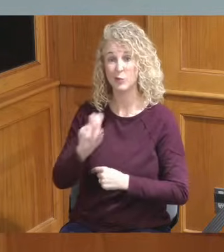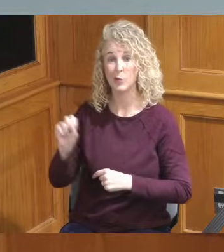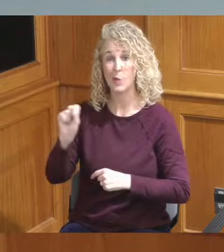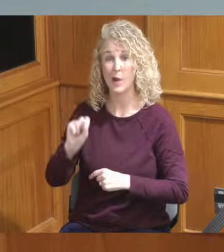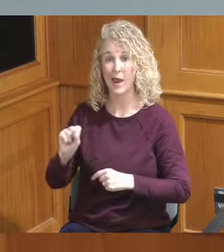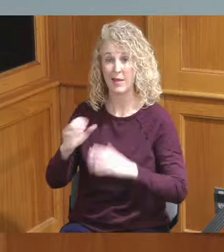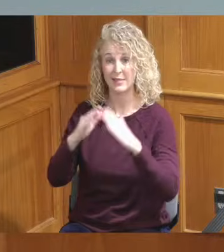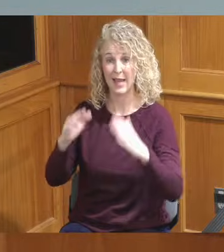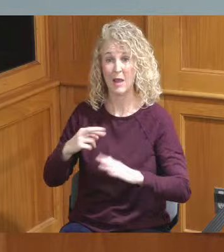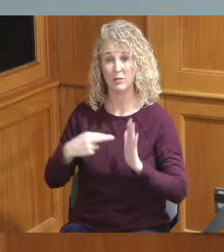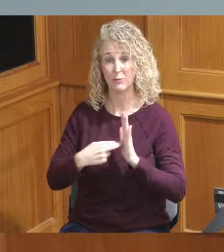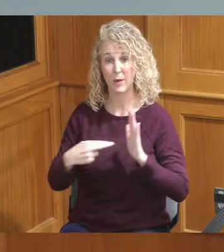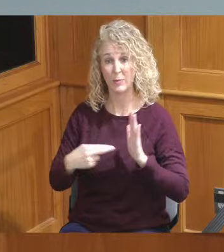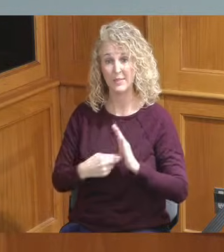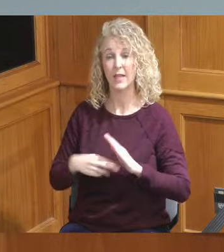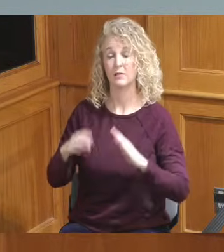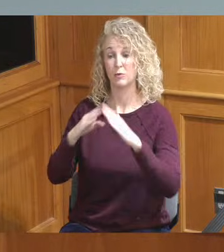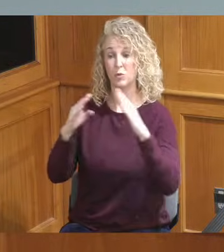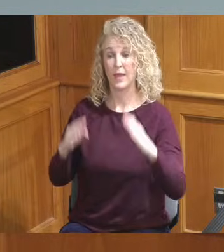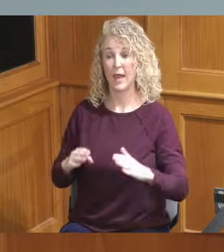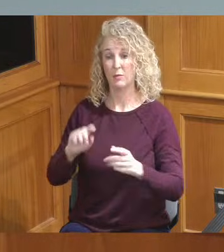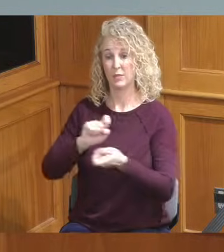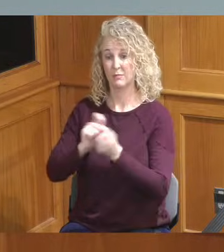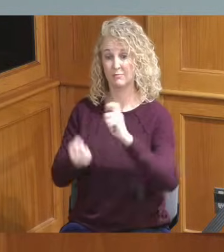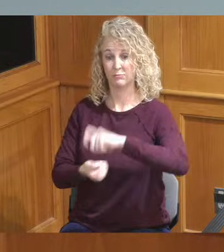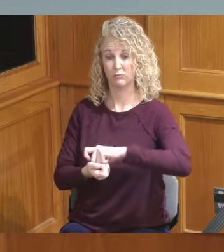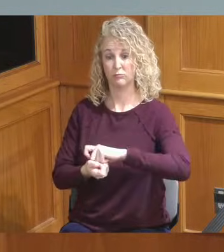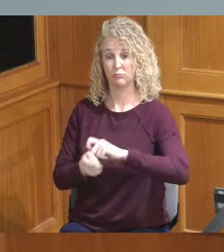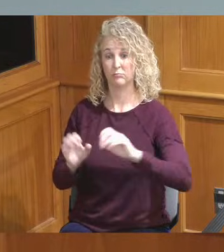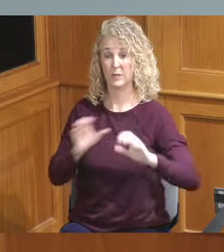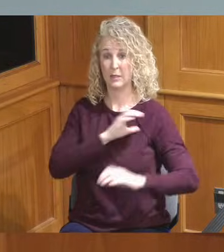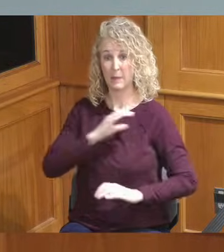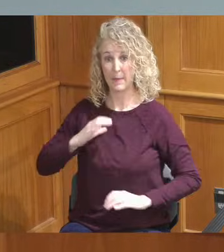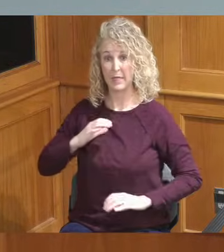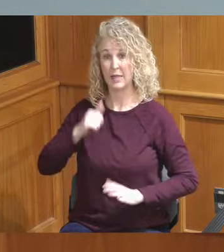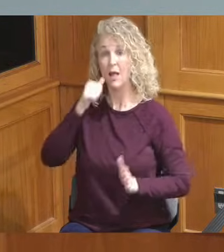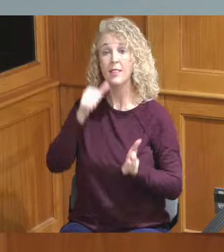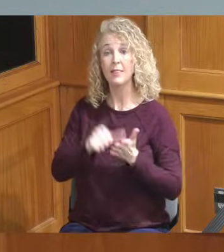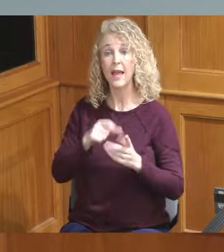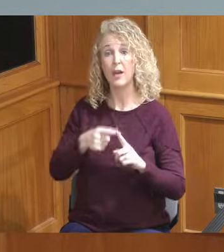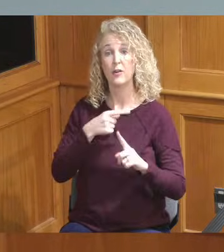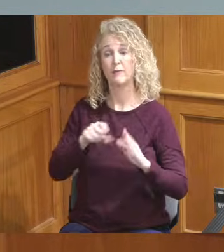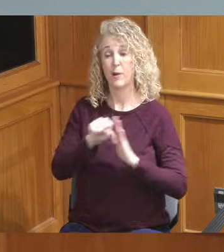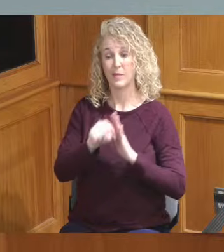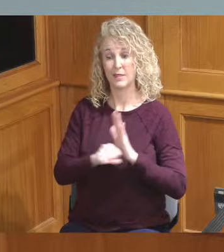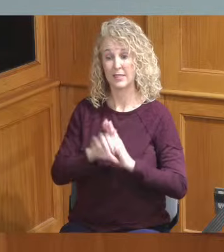to the housing reform subcommittee, letter of commendation from the state of Ohio for Gregory